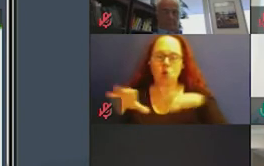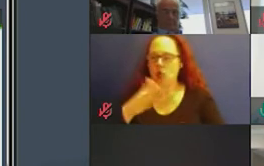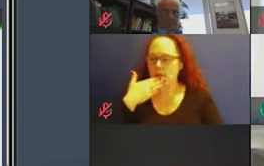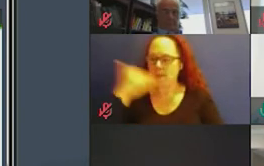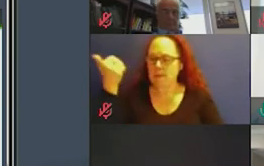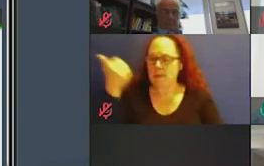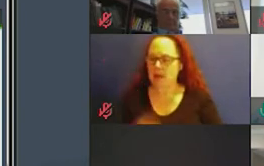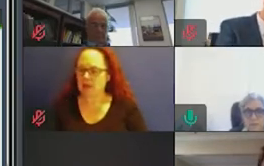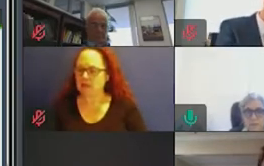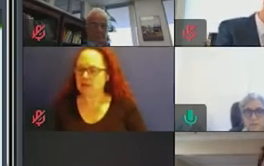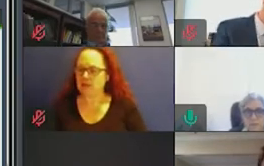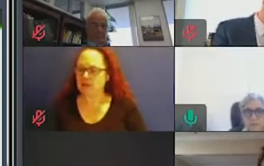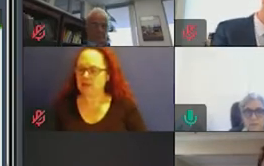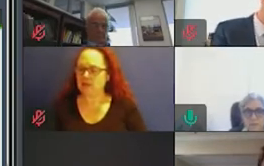Okay. Ronald Klein.